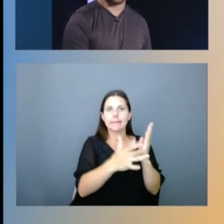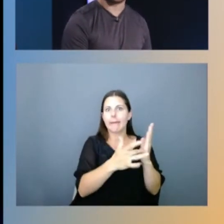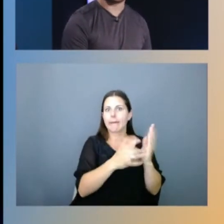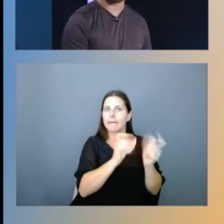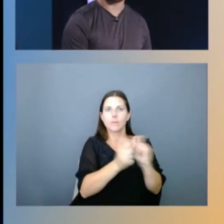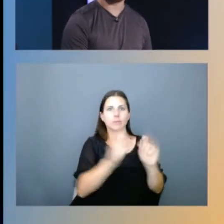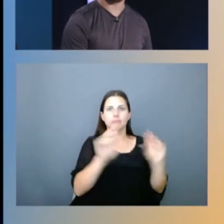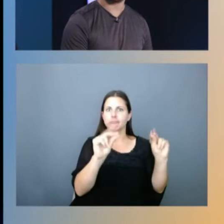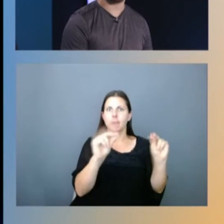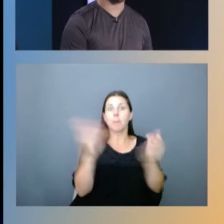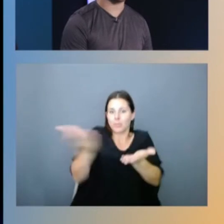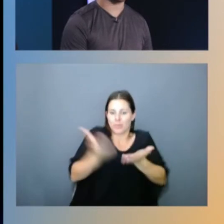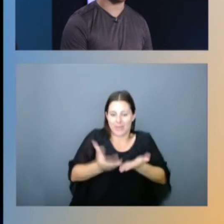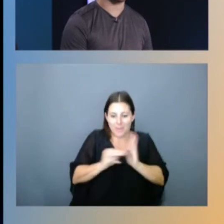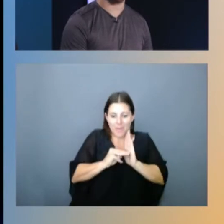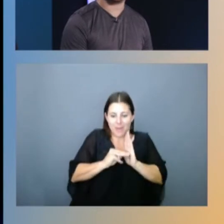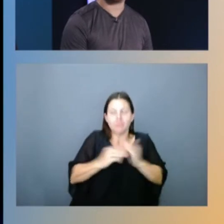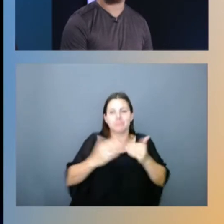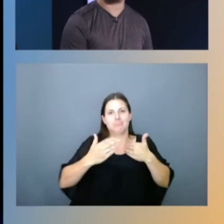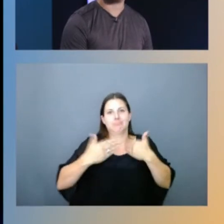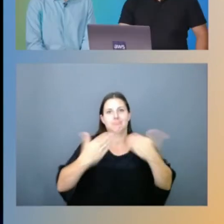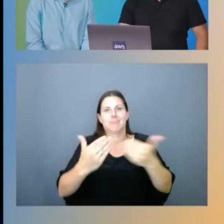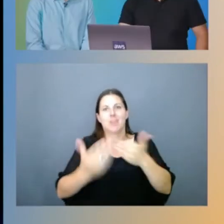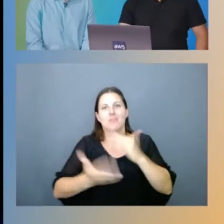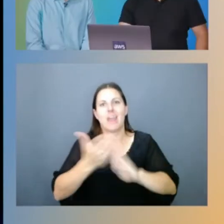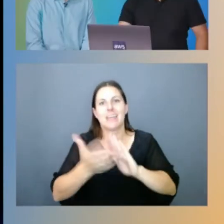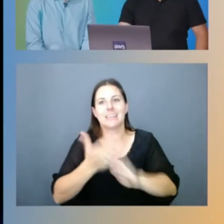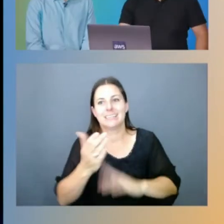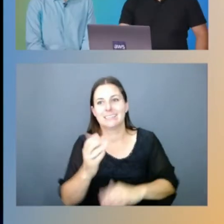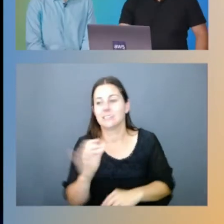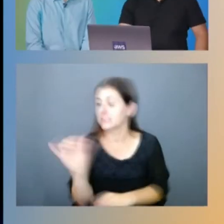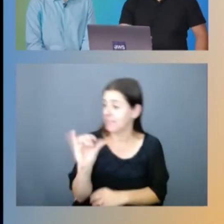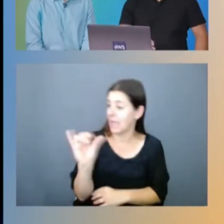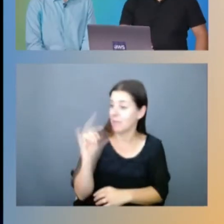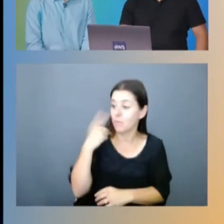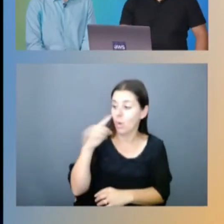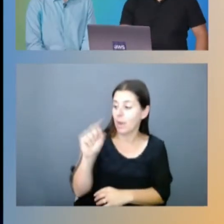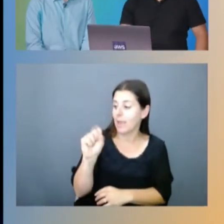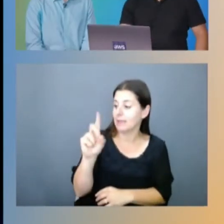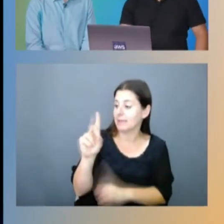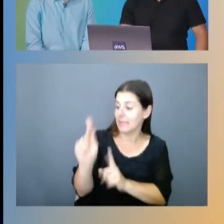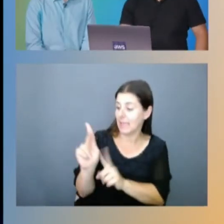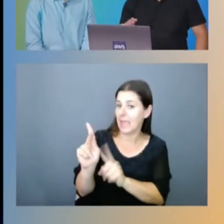And this is the same Neuron SDK that's used for Inferentia as well, as you pointed it out. So now what customers can do